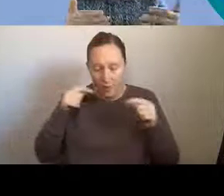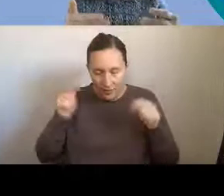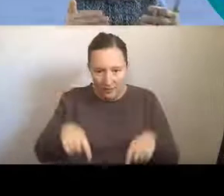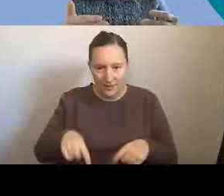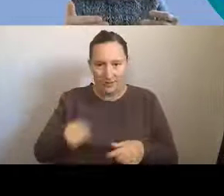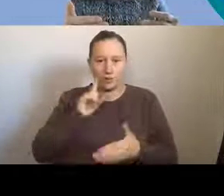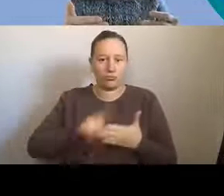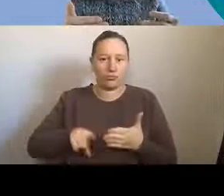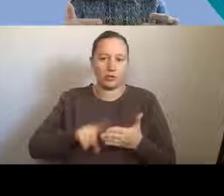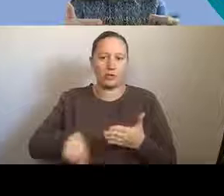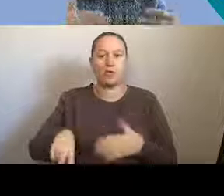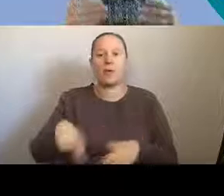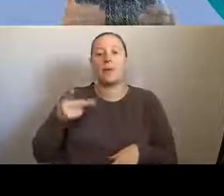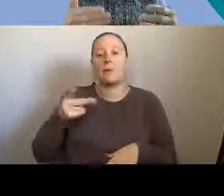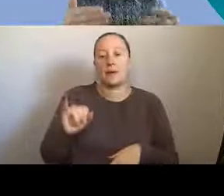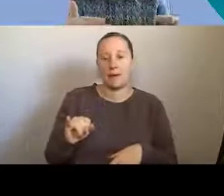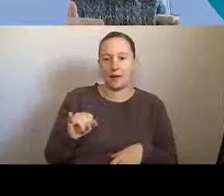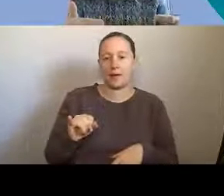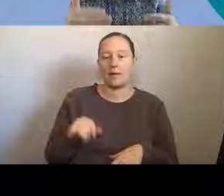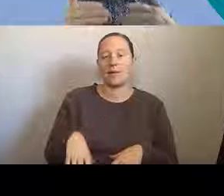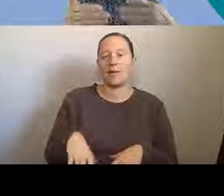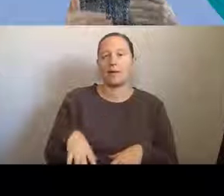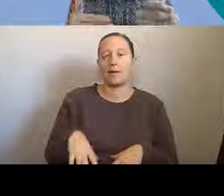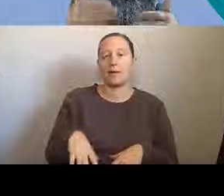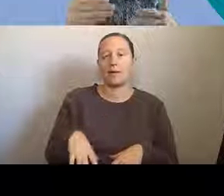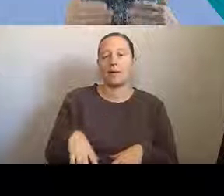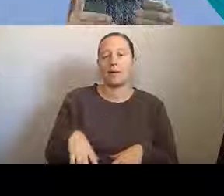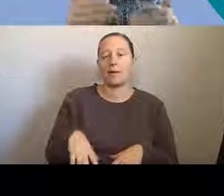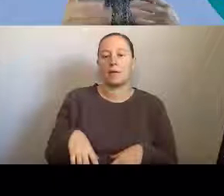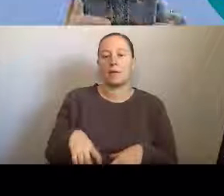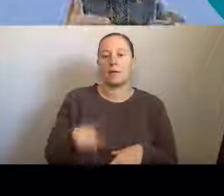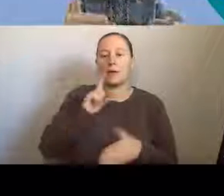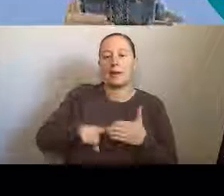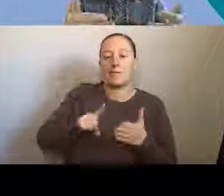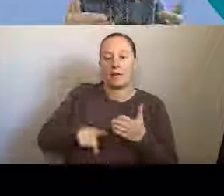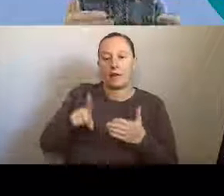the investigators need to go and interact,